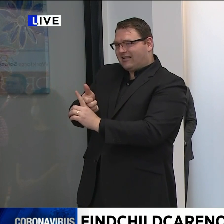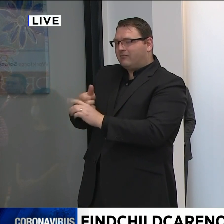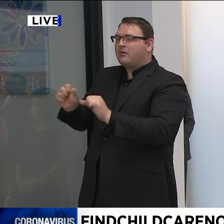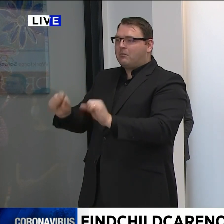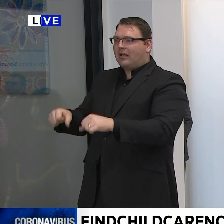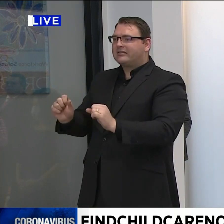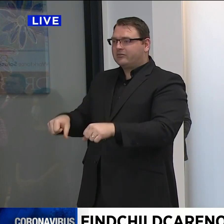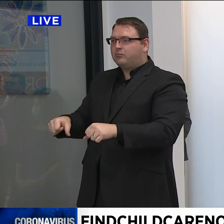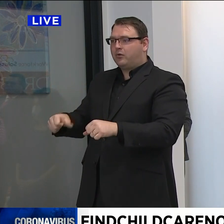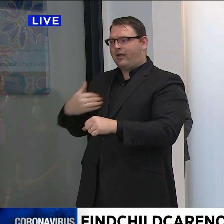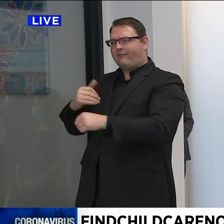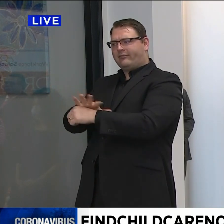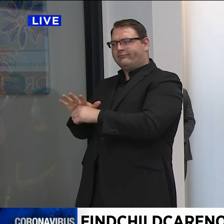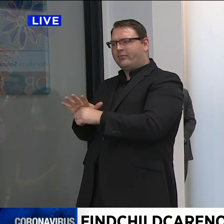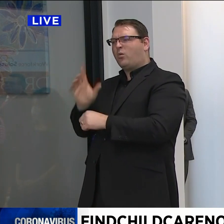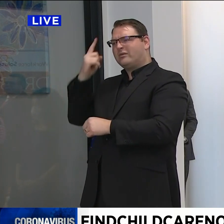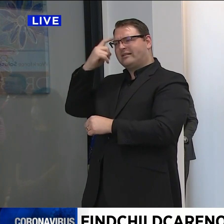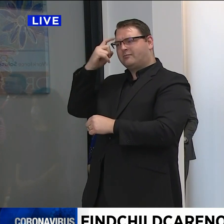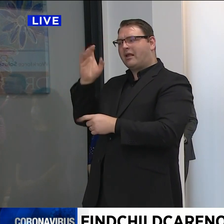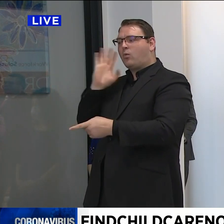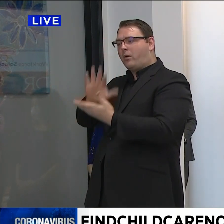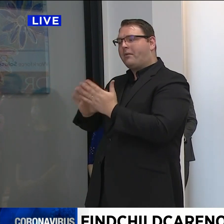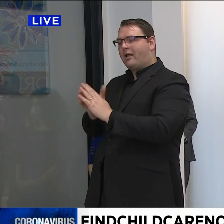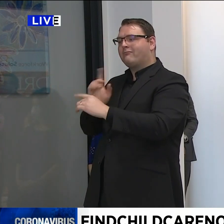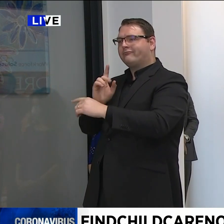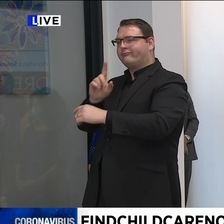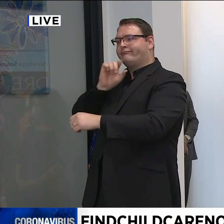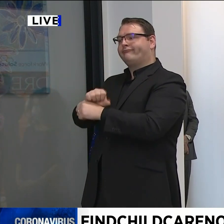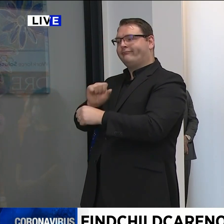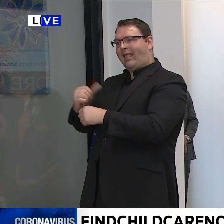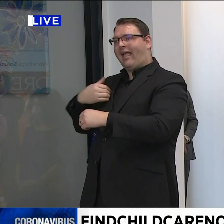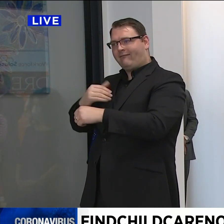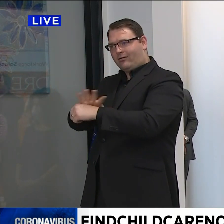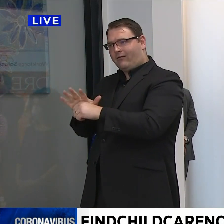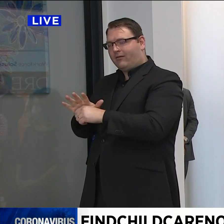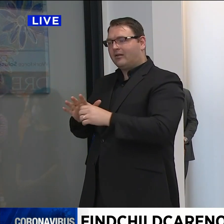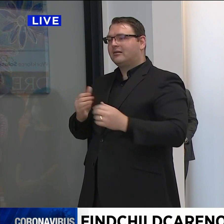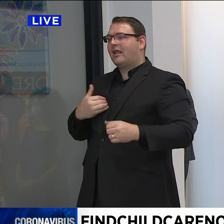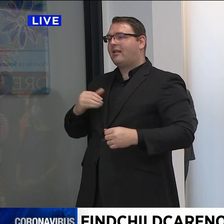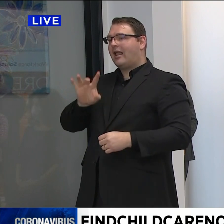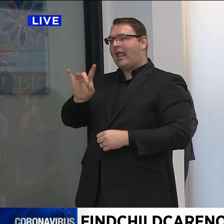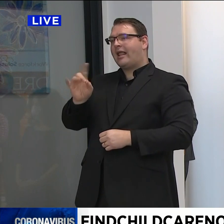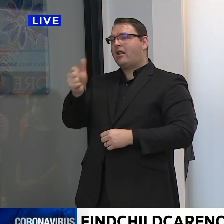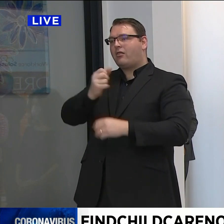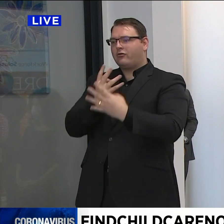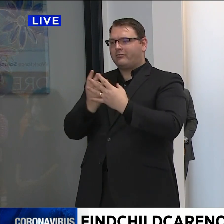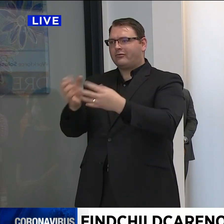3 dozen inmates are now experiencing symptoms and we experiencing symptoms and we expect the. expect the. We’re pretty confident the